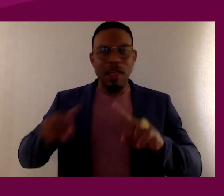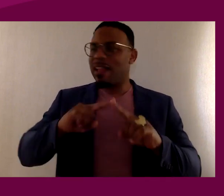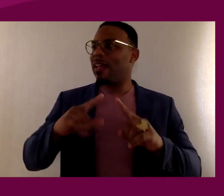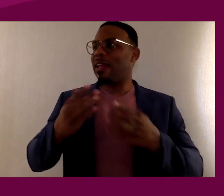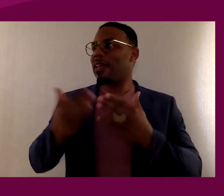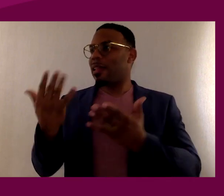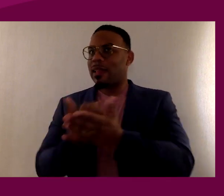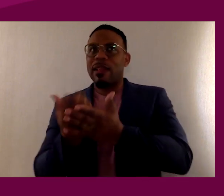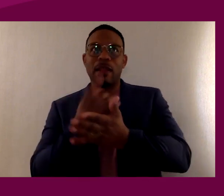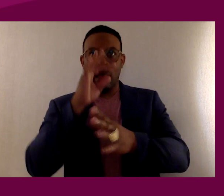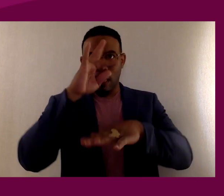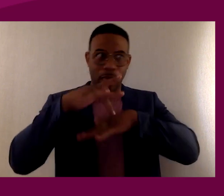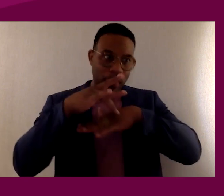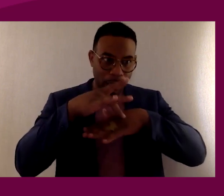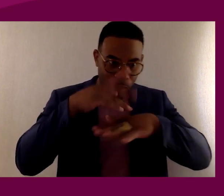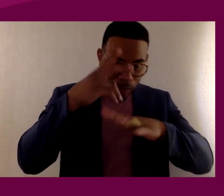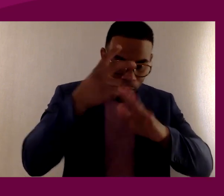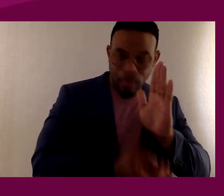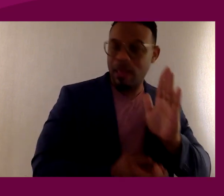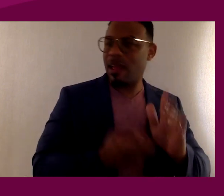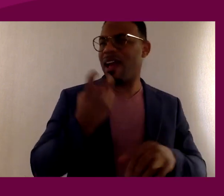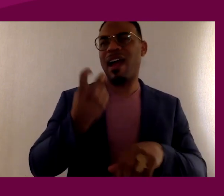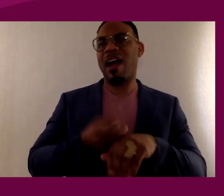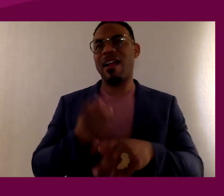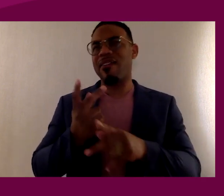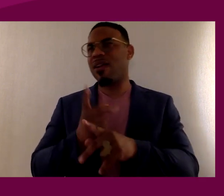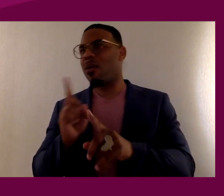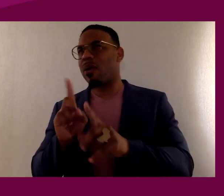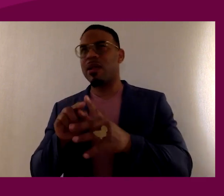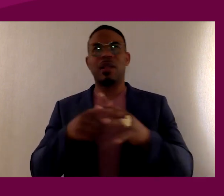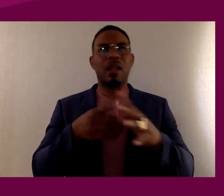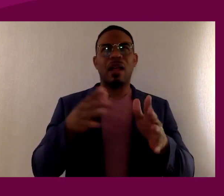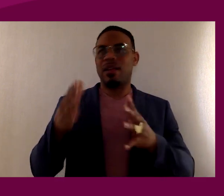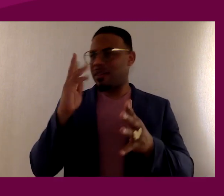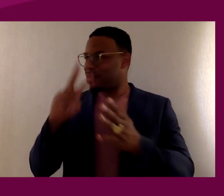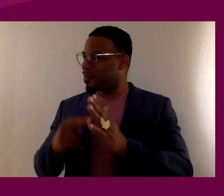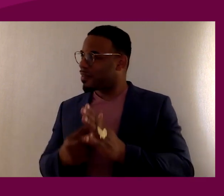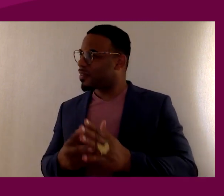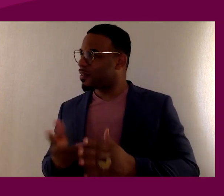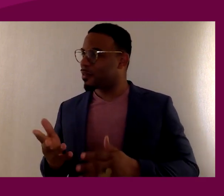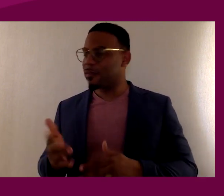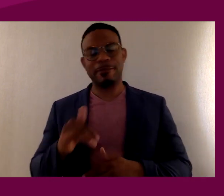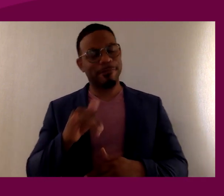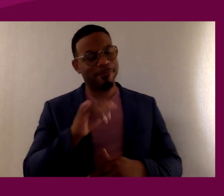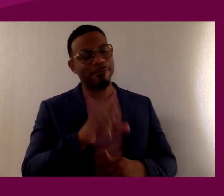the 24-hour news cycle. It's easy to get caught up, and it's hard to figure out where to start,